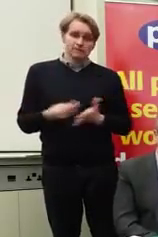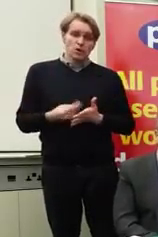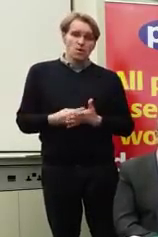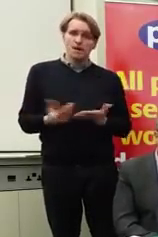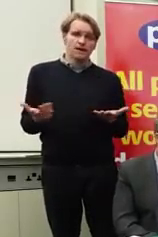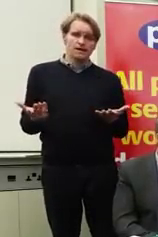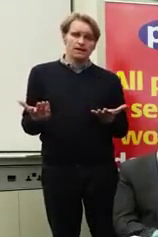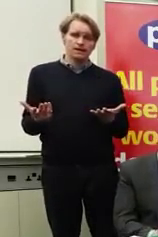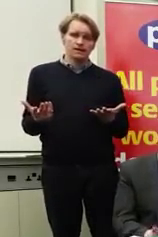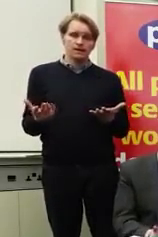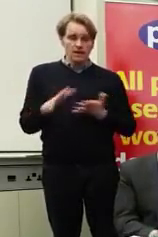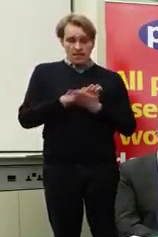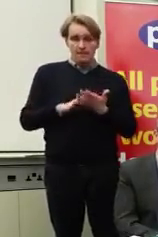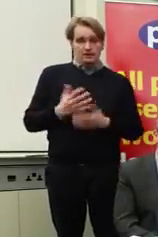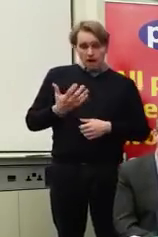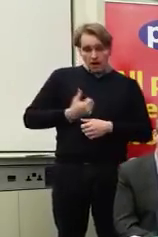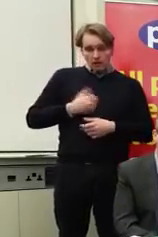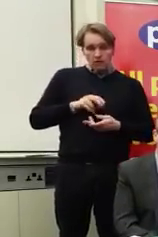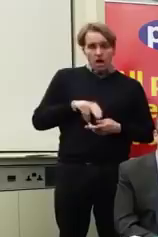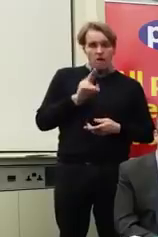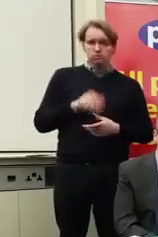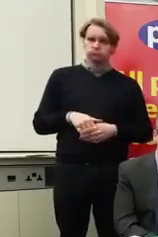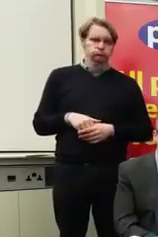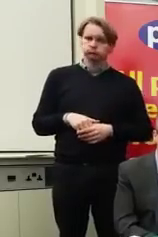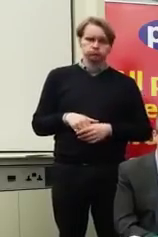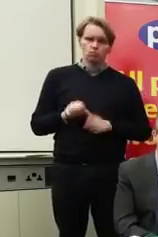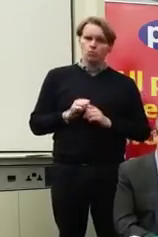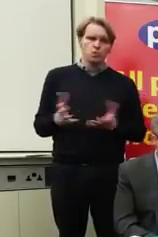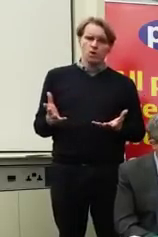above the rate of inflation it's a cut in your living standards, then he has to